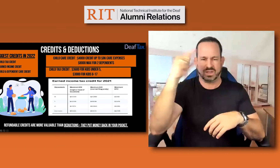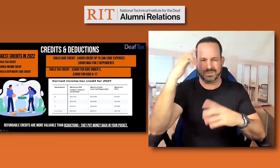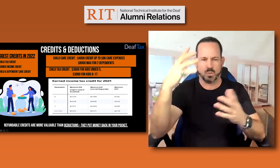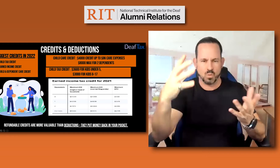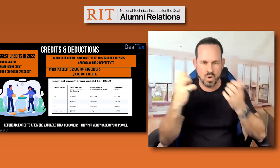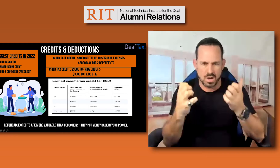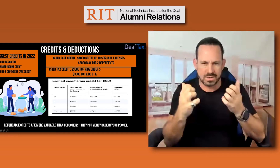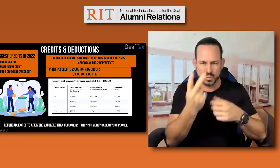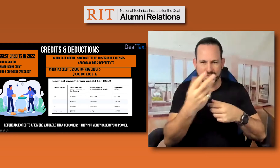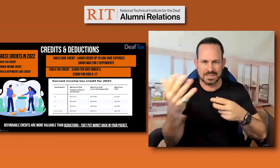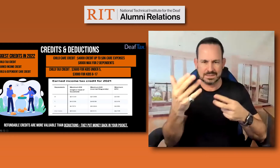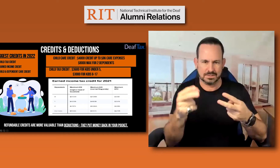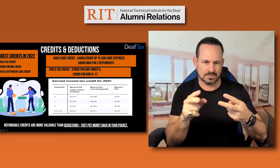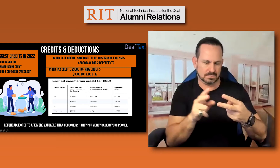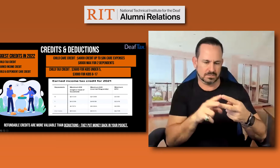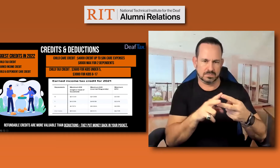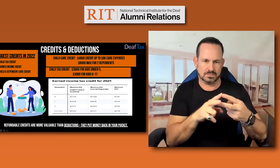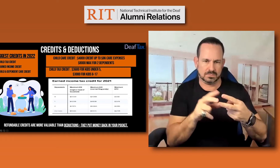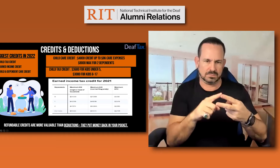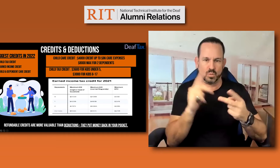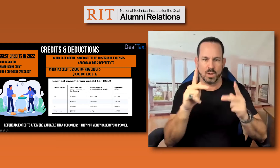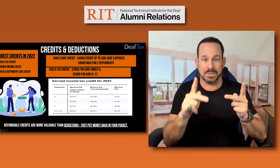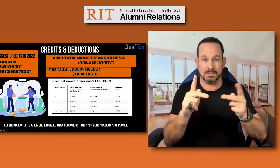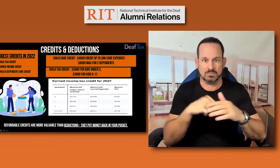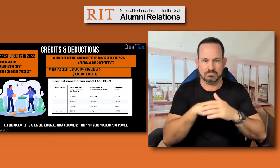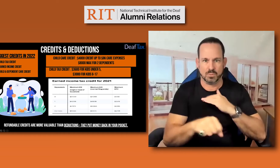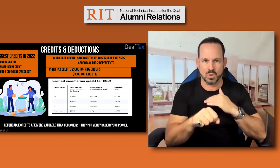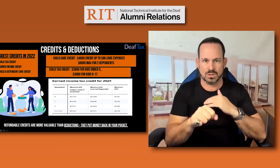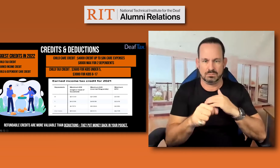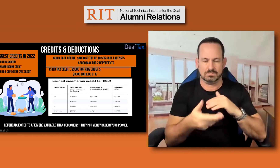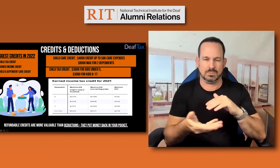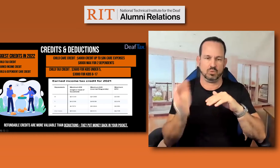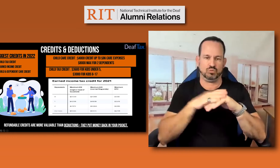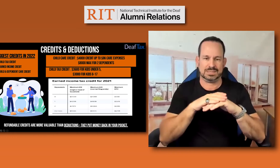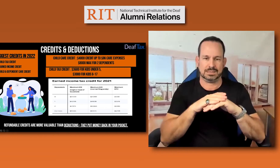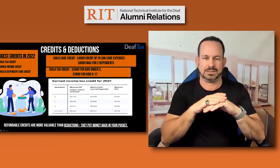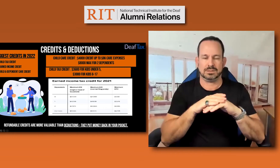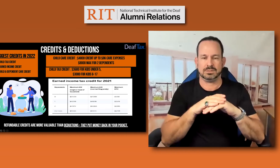The government wants two things for people: